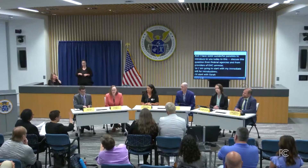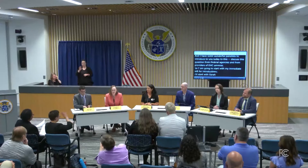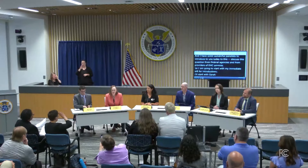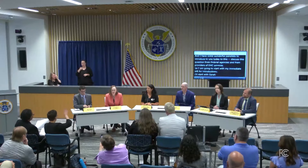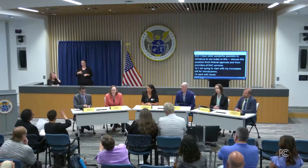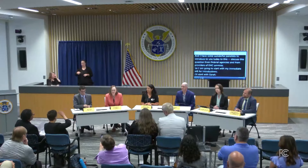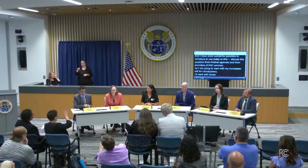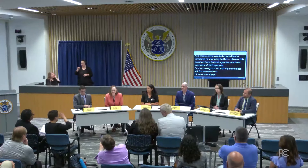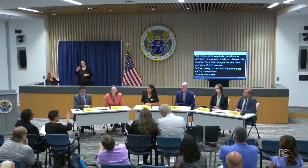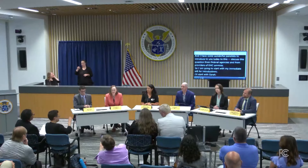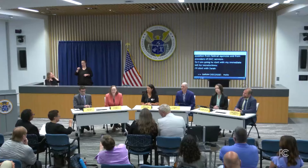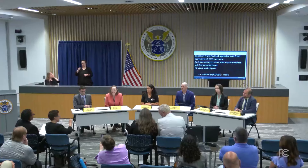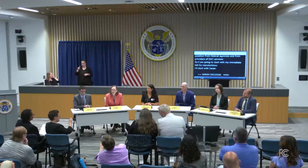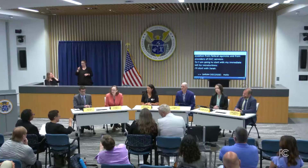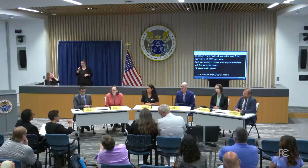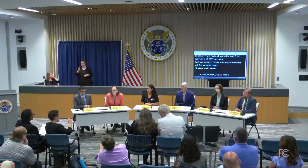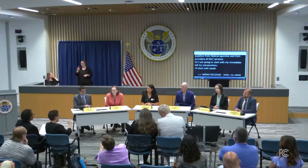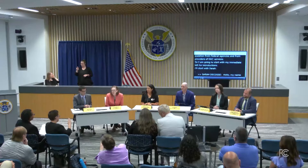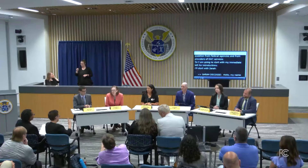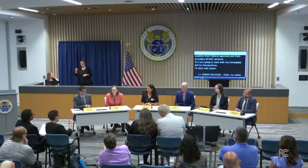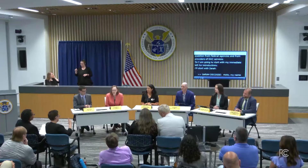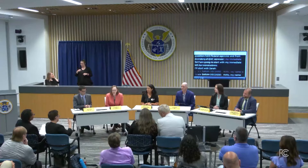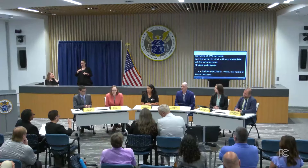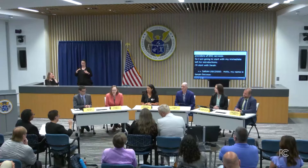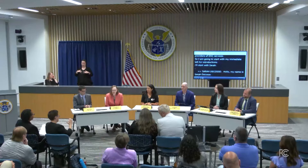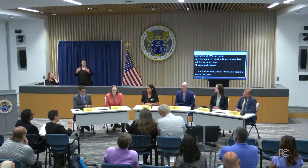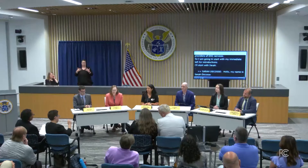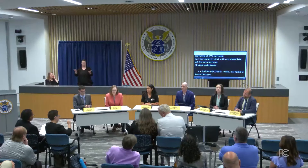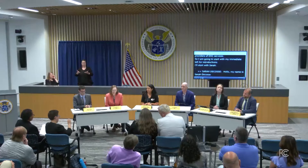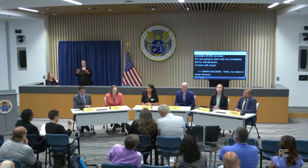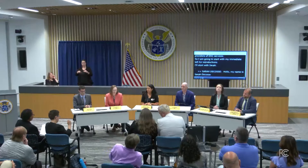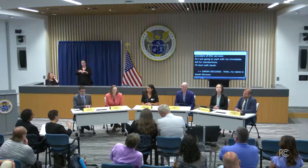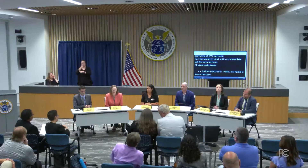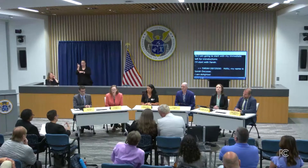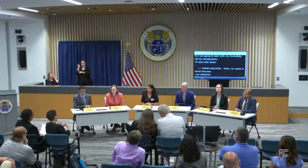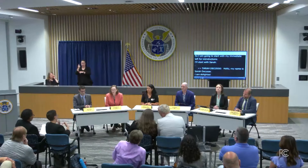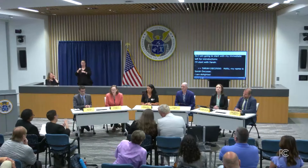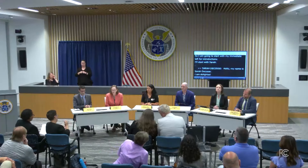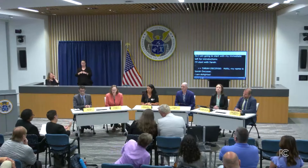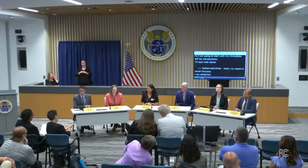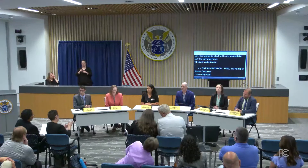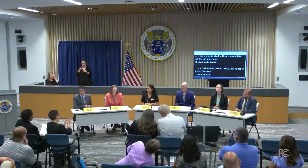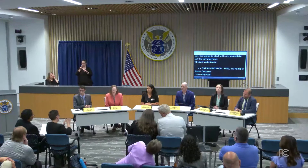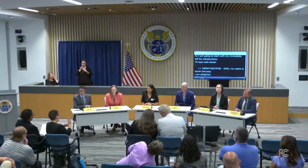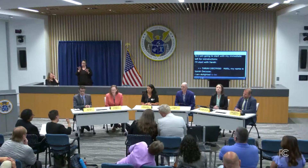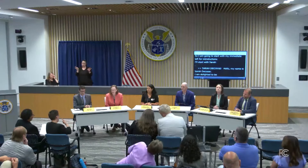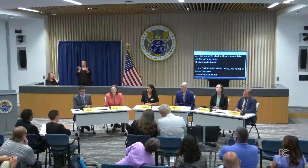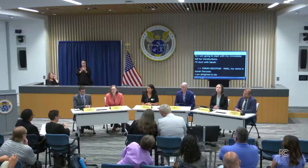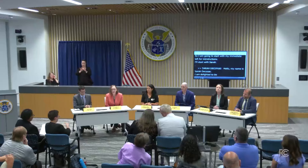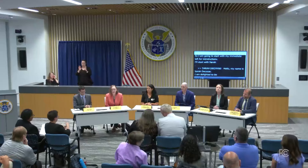INTRODUCTIONS. I'LL START WITH SARAH. HELLO,